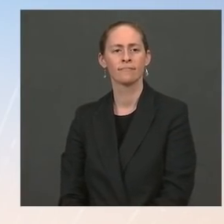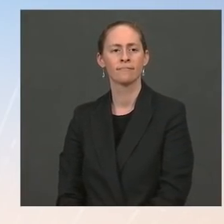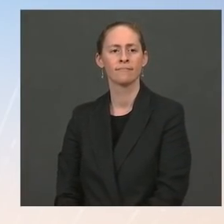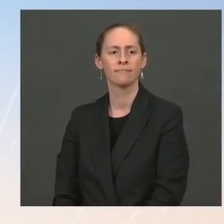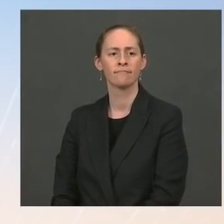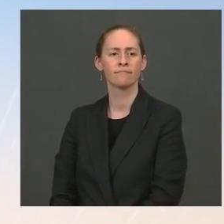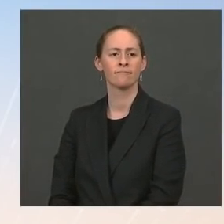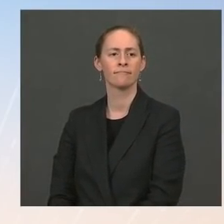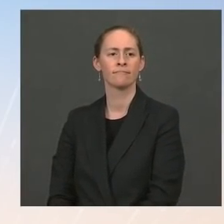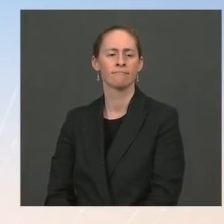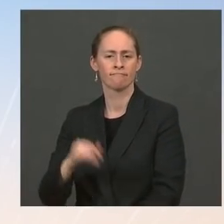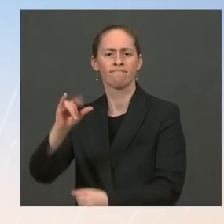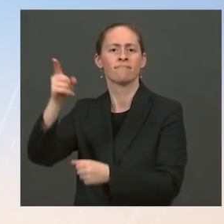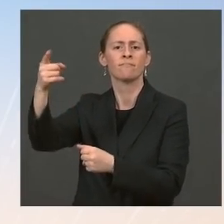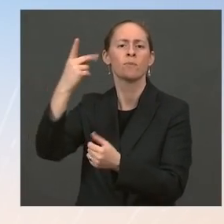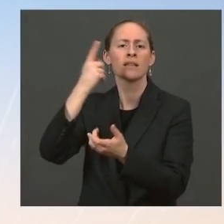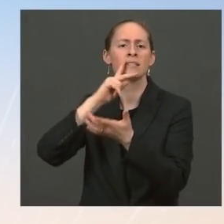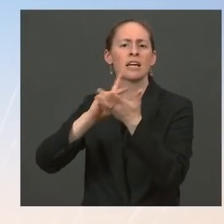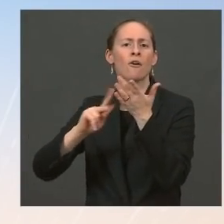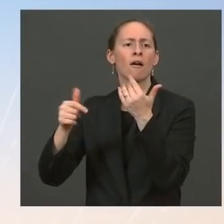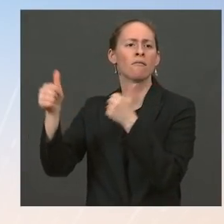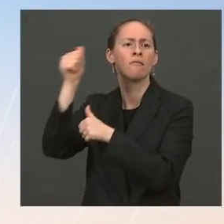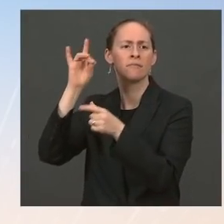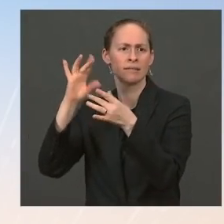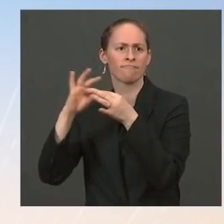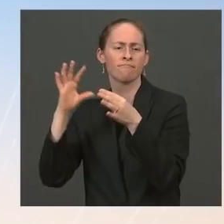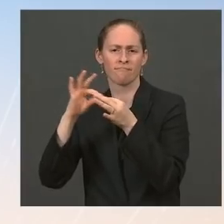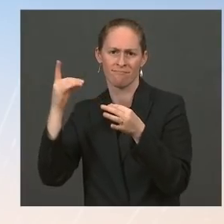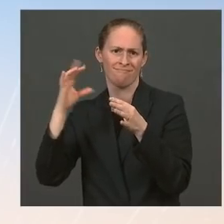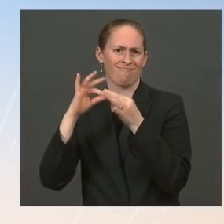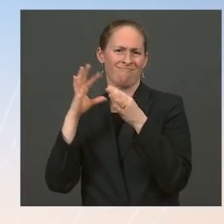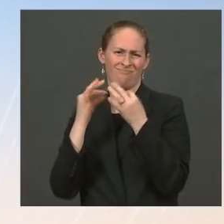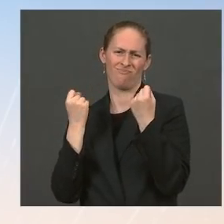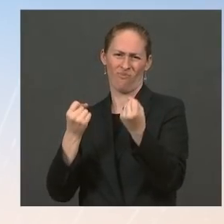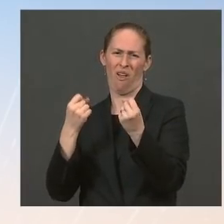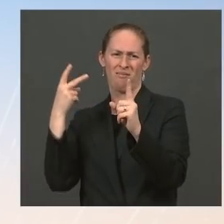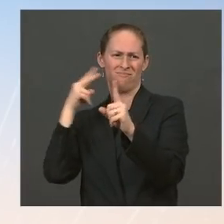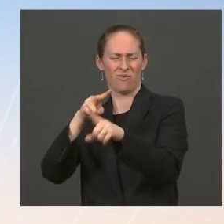compelling statement out there about the importance of moving forward with some of these nominees.